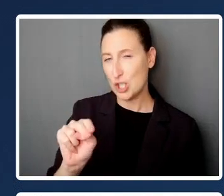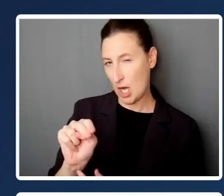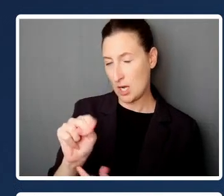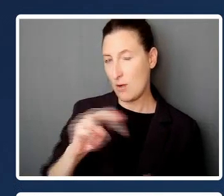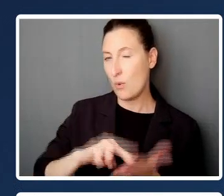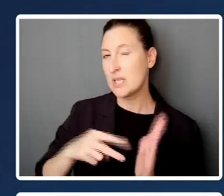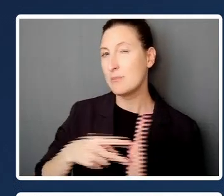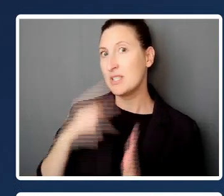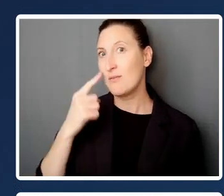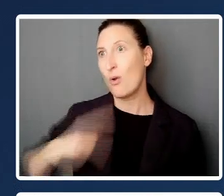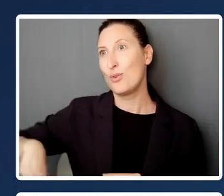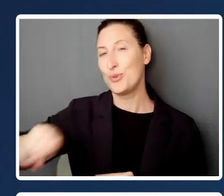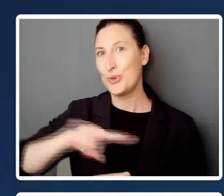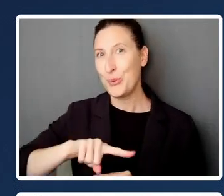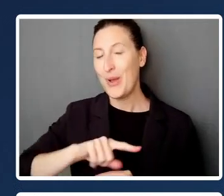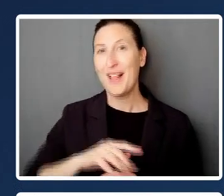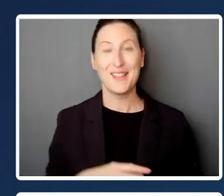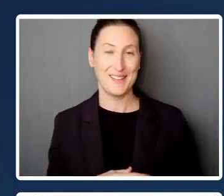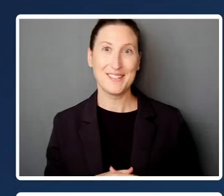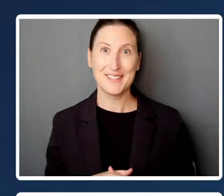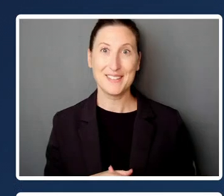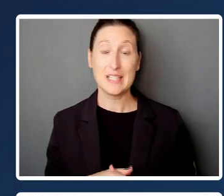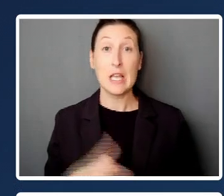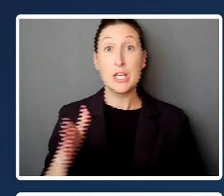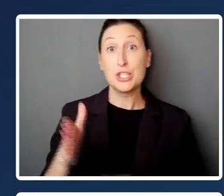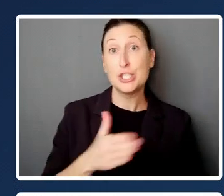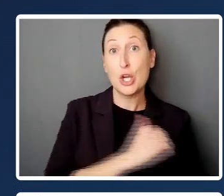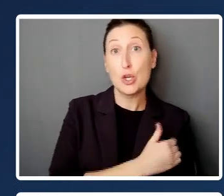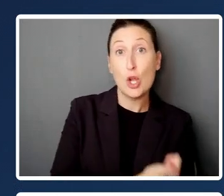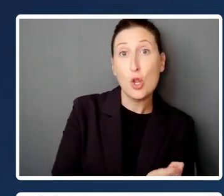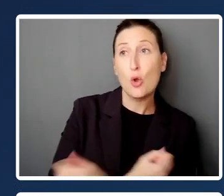seeing some thoughts about shared authority, supporting youth agency, bringing teens in